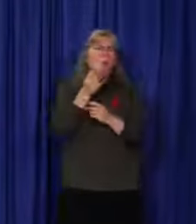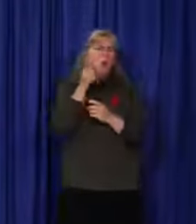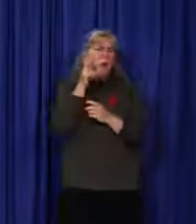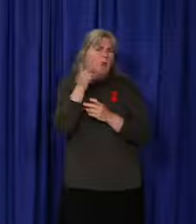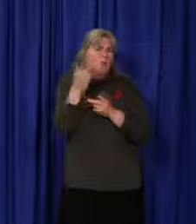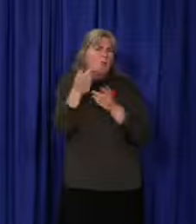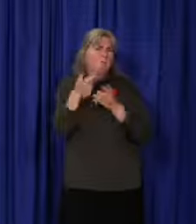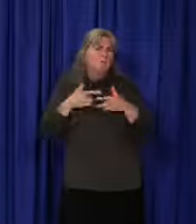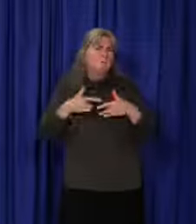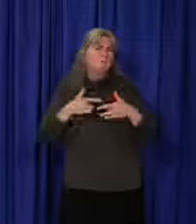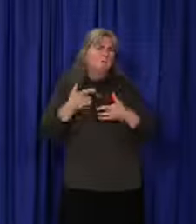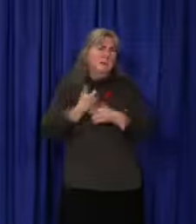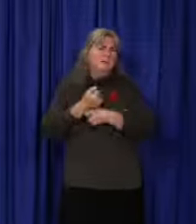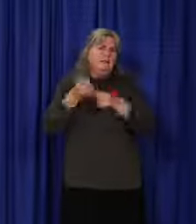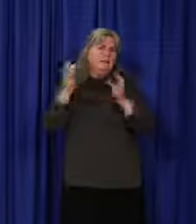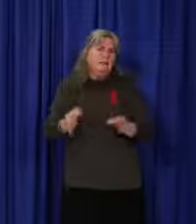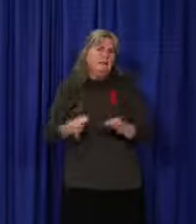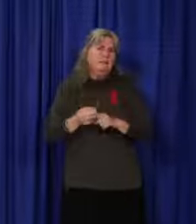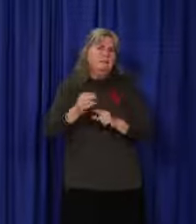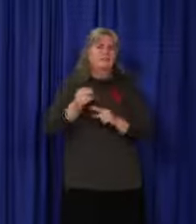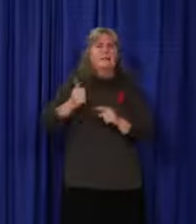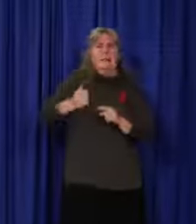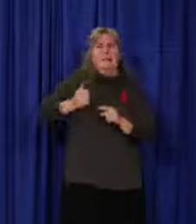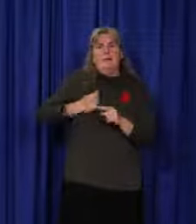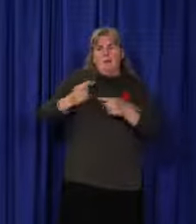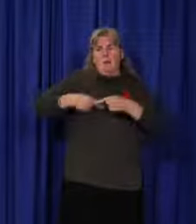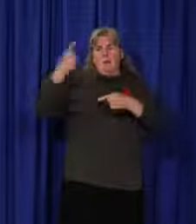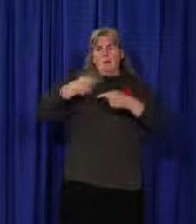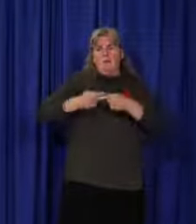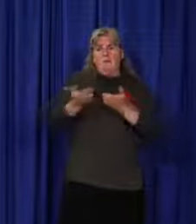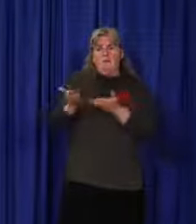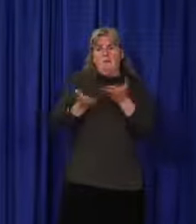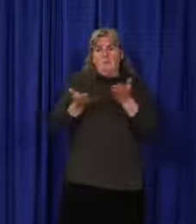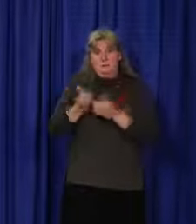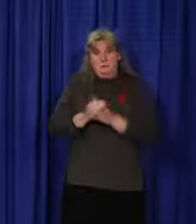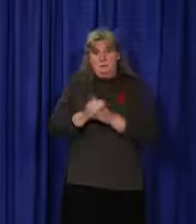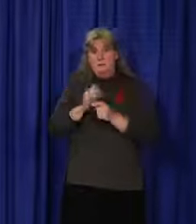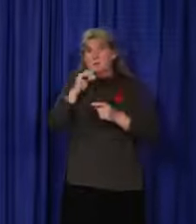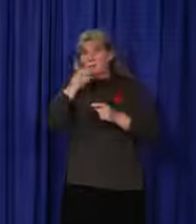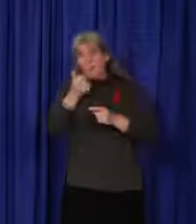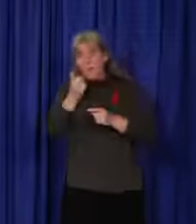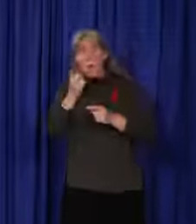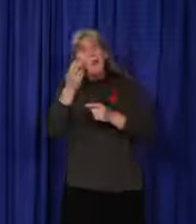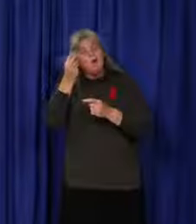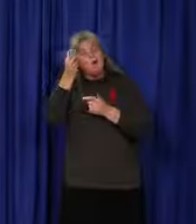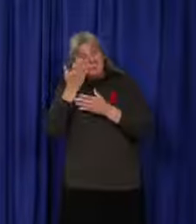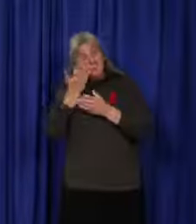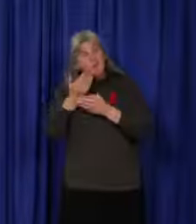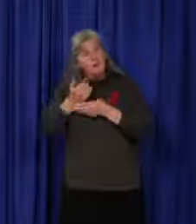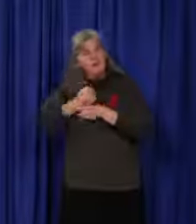including around social events. We are also in a position to